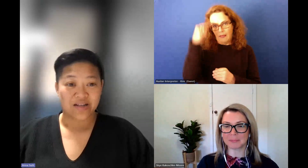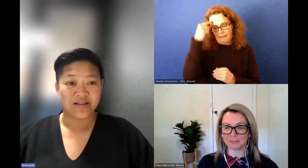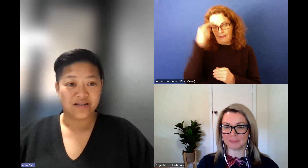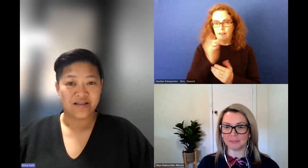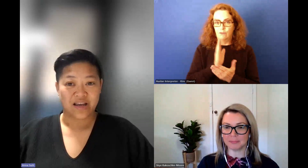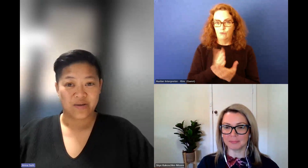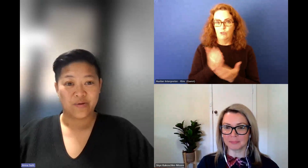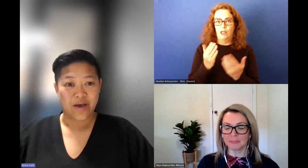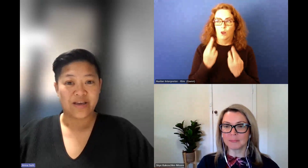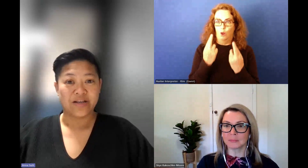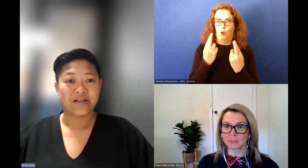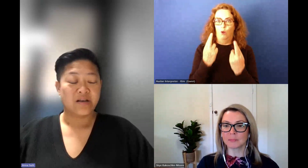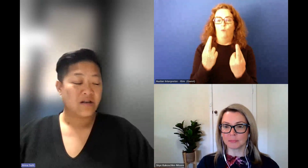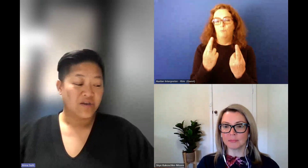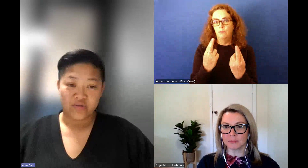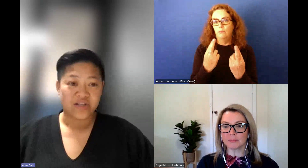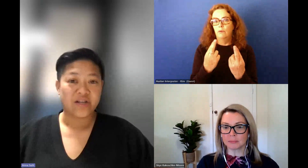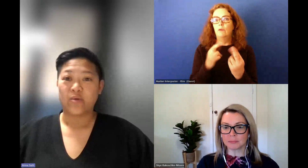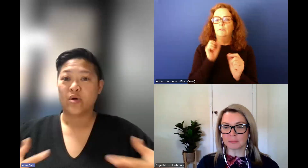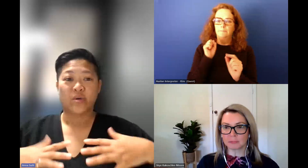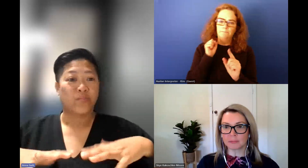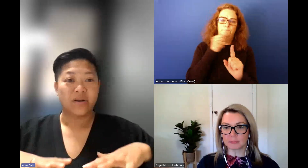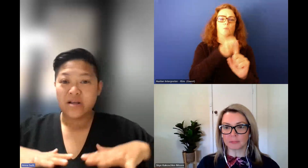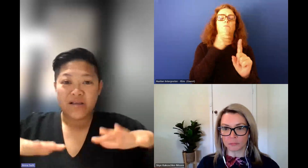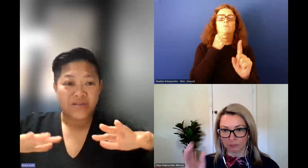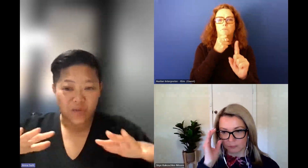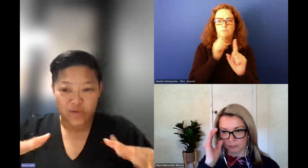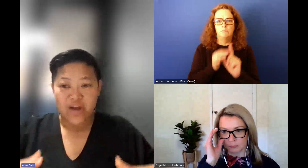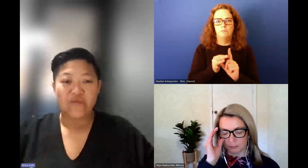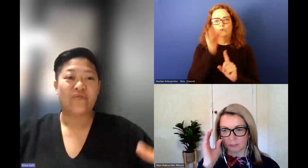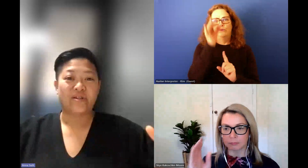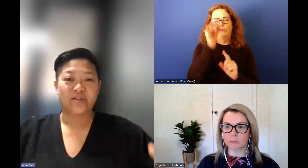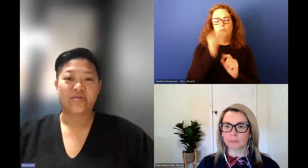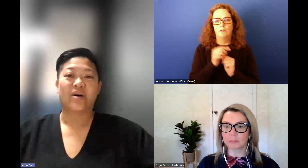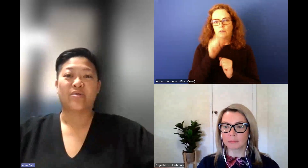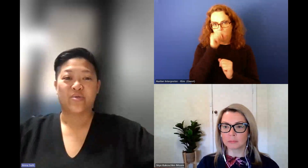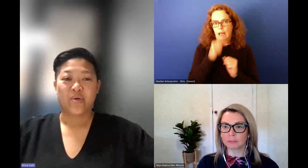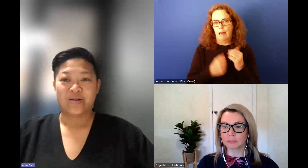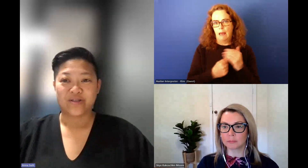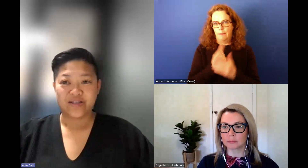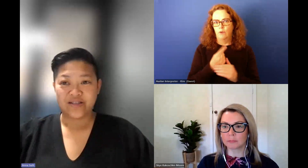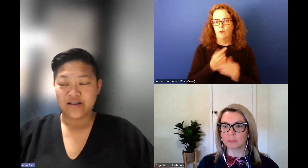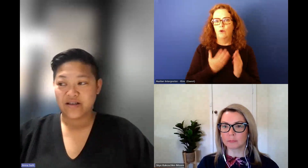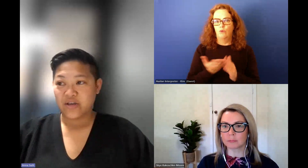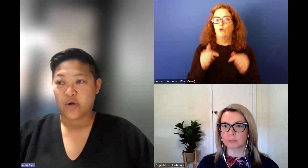impact that can be made through this network but that will then filter out throughout you